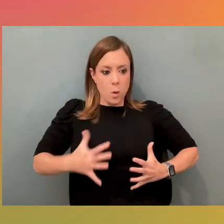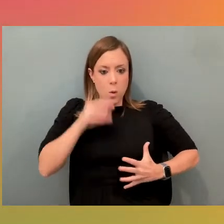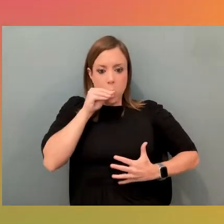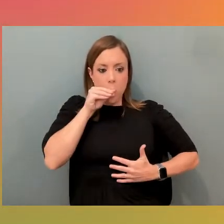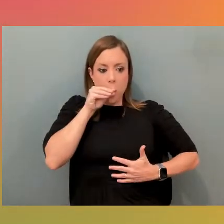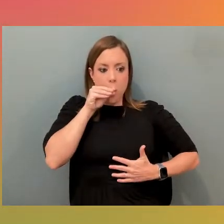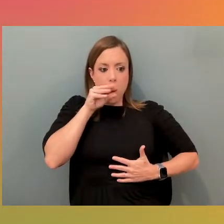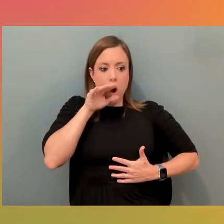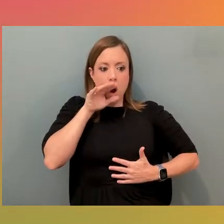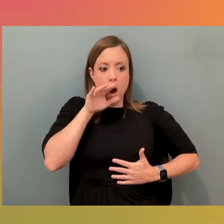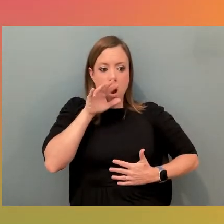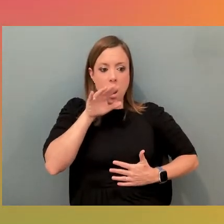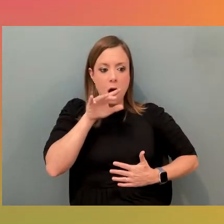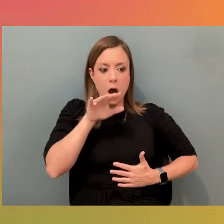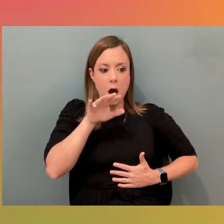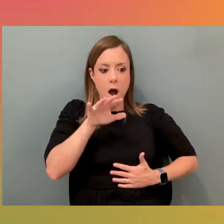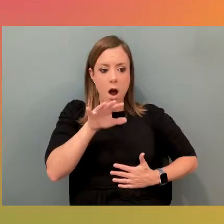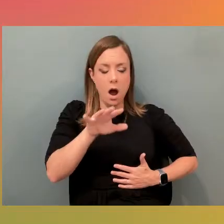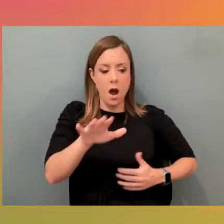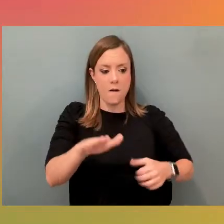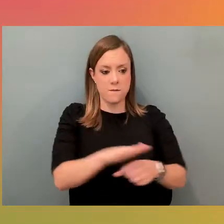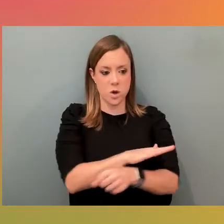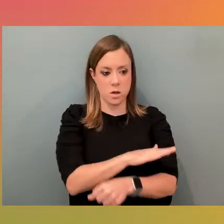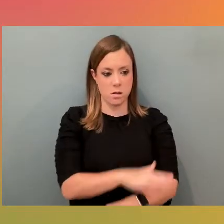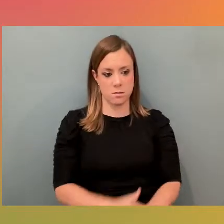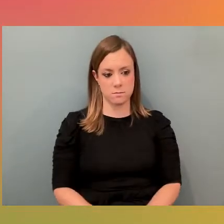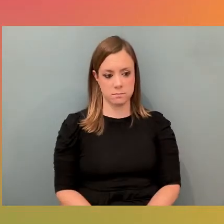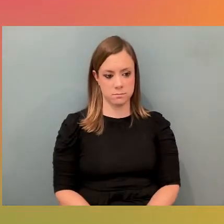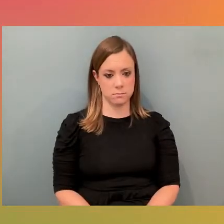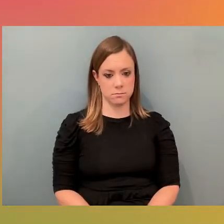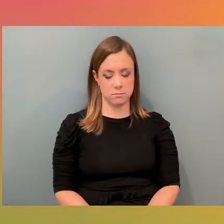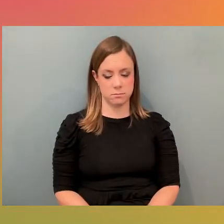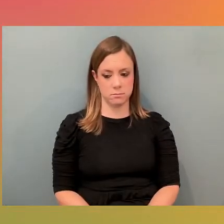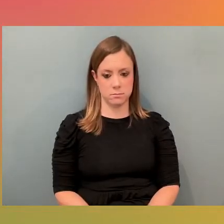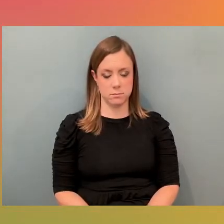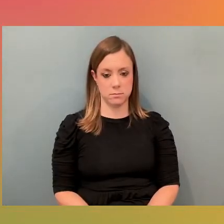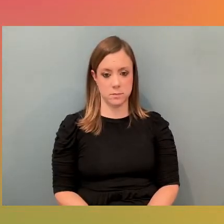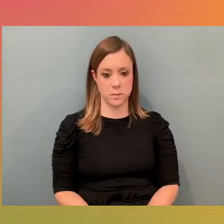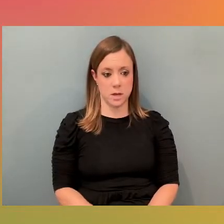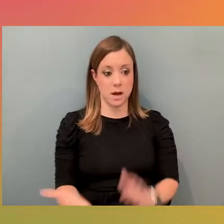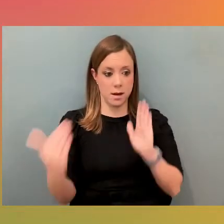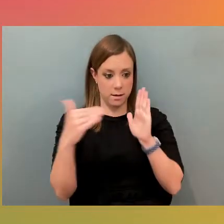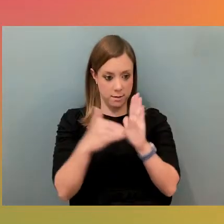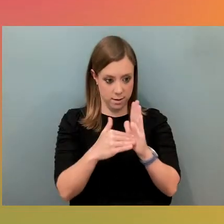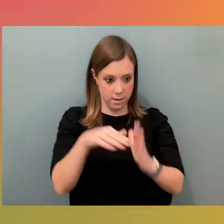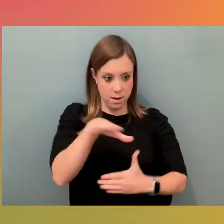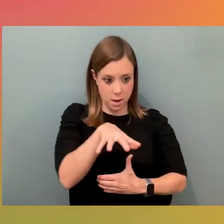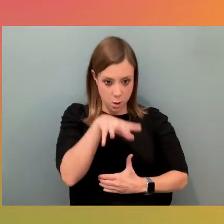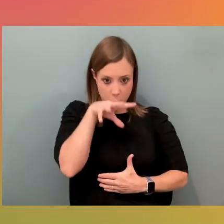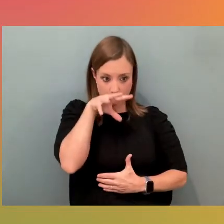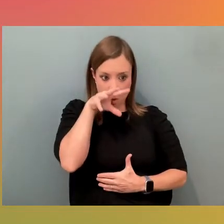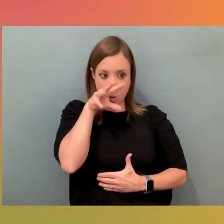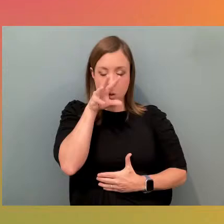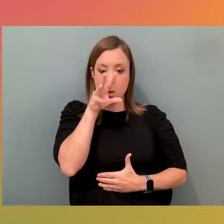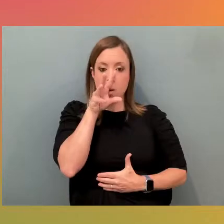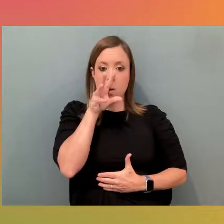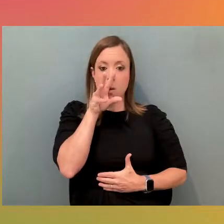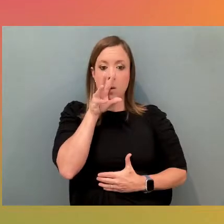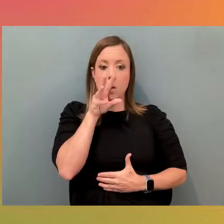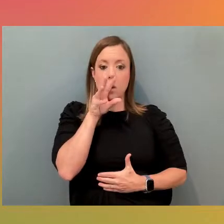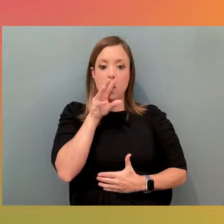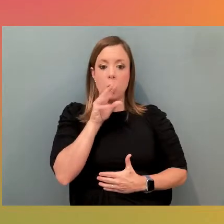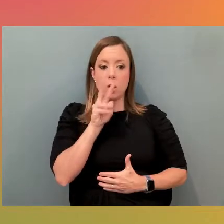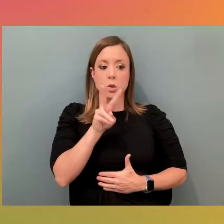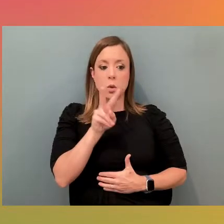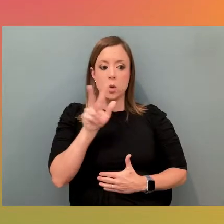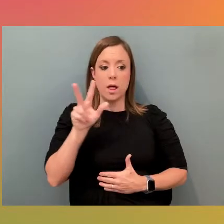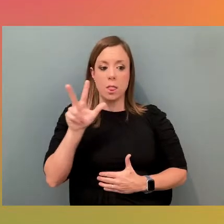TAKE A BIG BREATH IN.